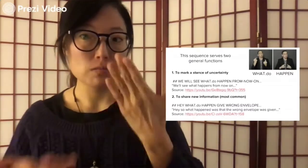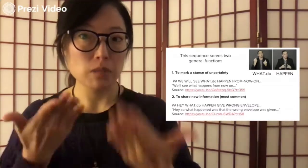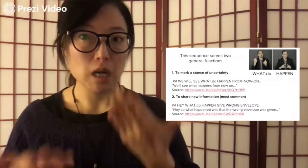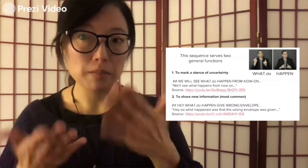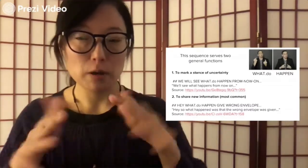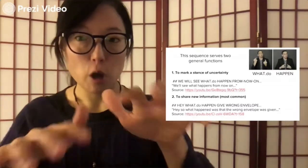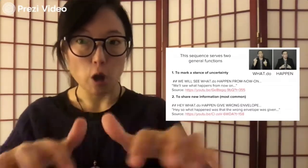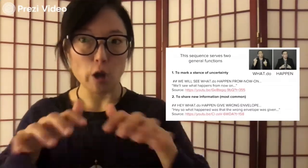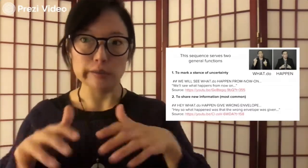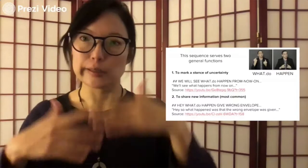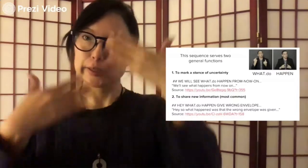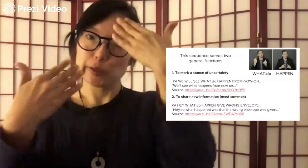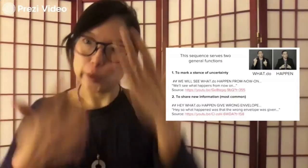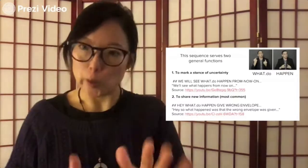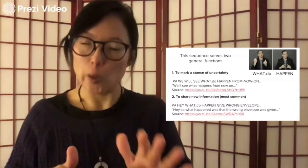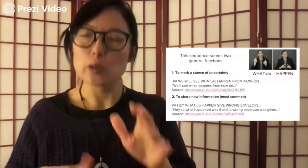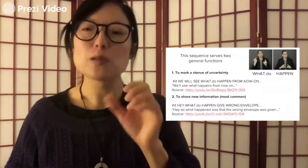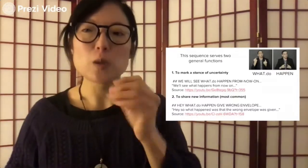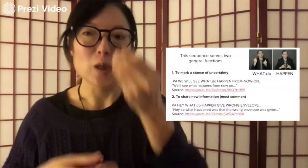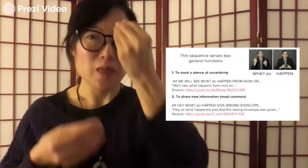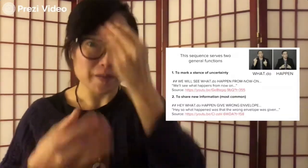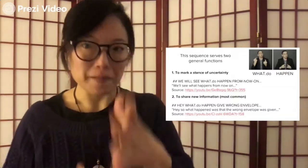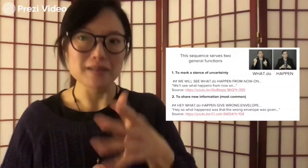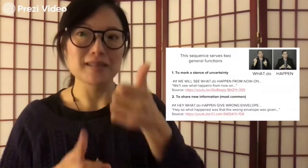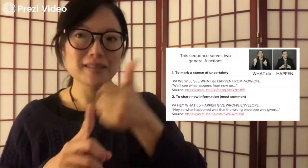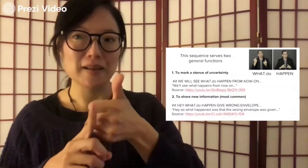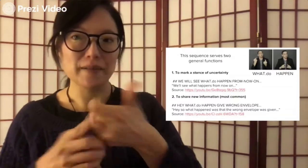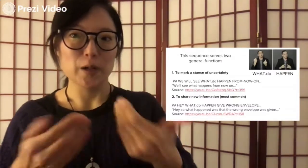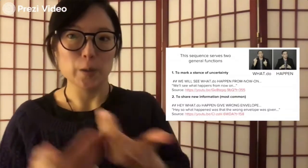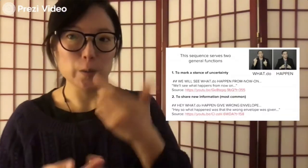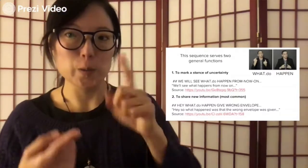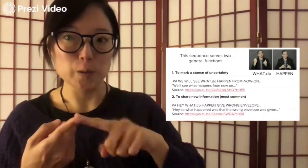but assumes the audience doesn't know. And so it's new